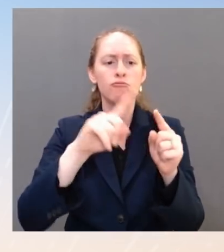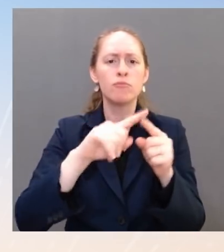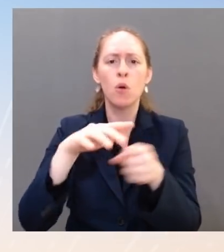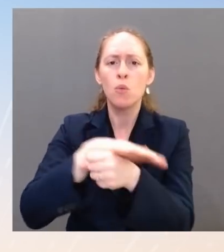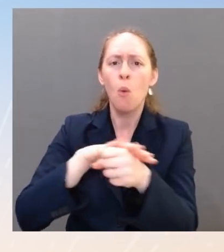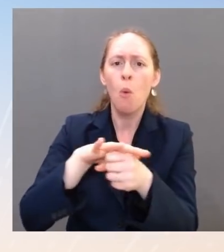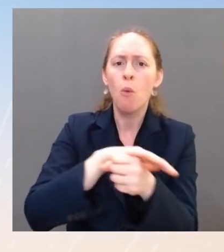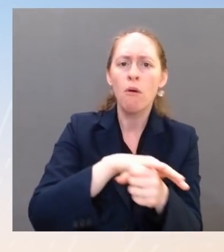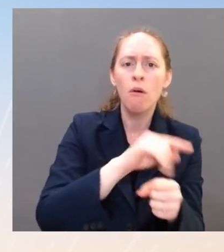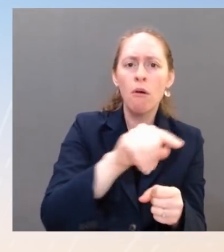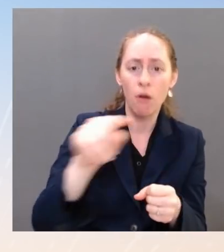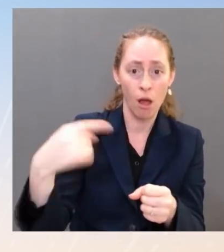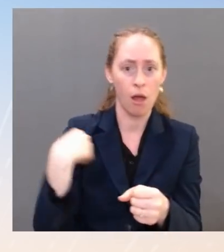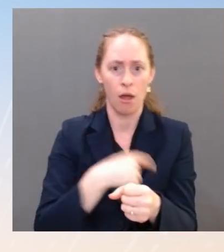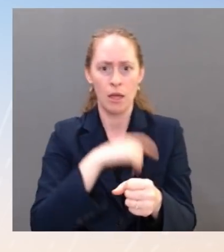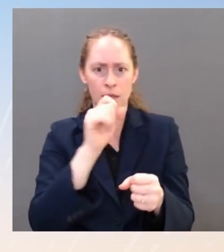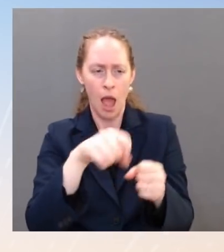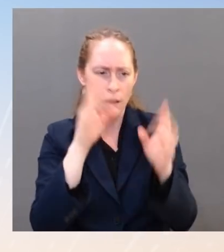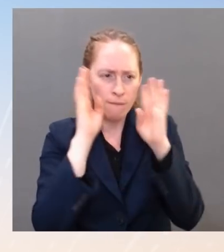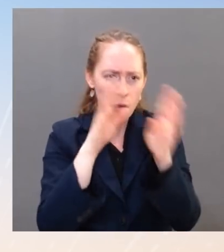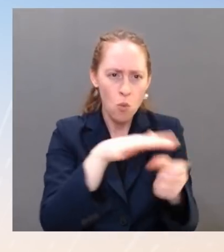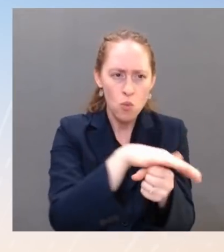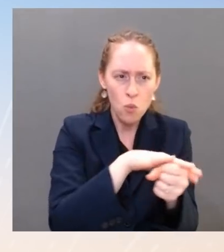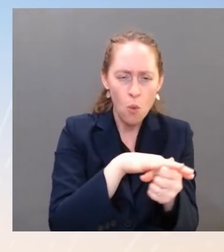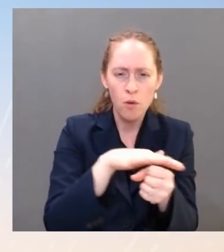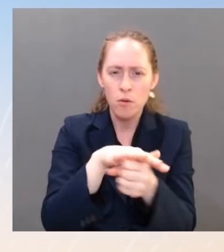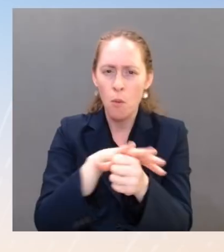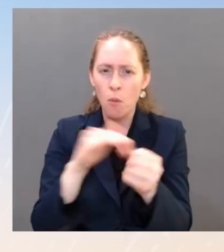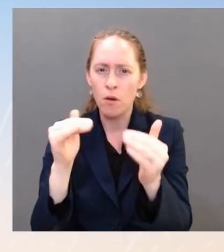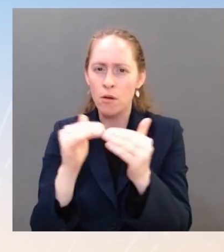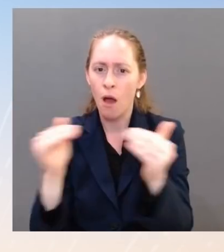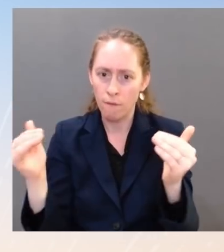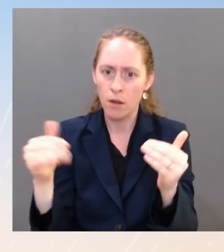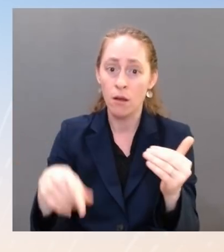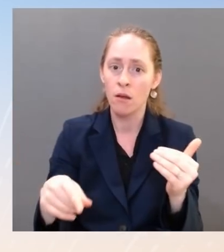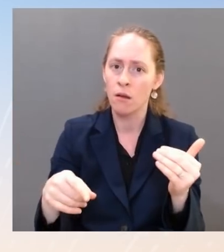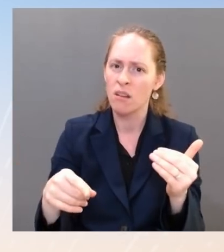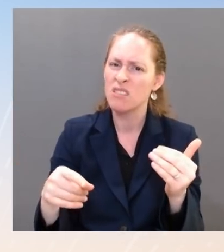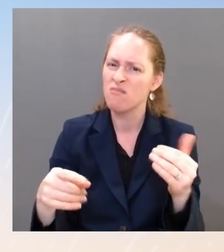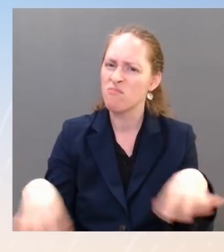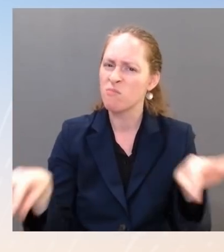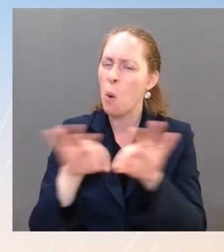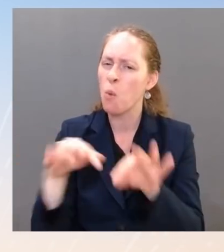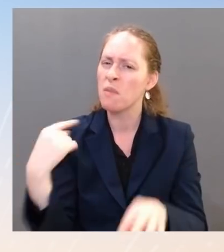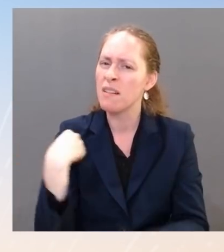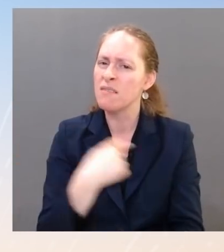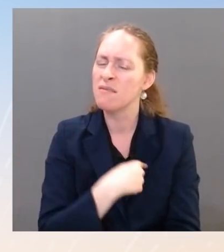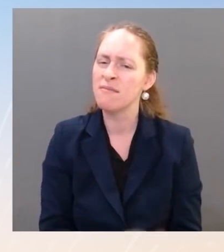This is a high priority area, and we're executing on the President's national strategy